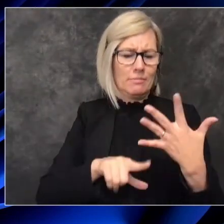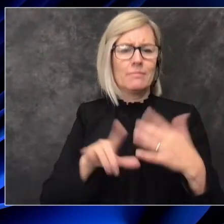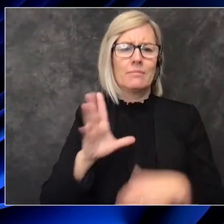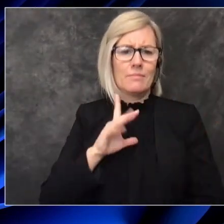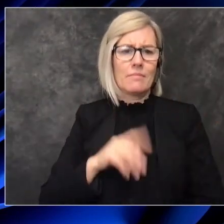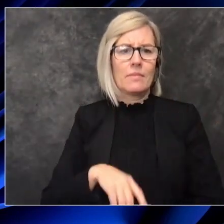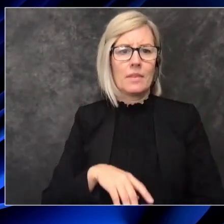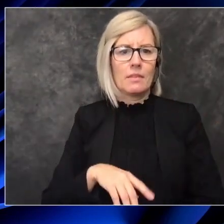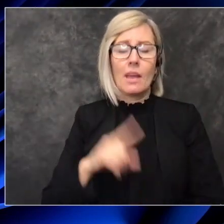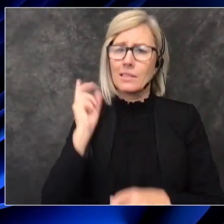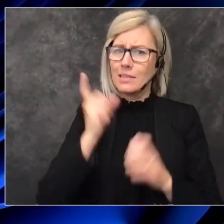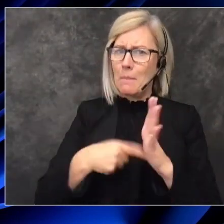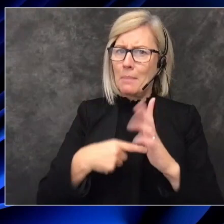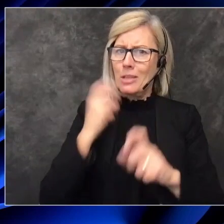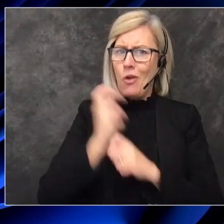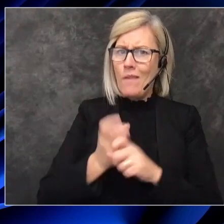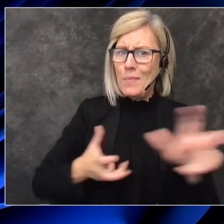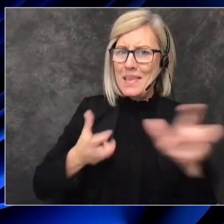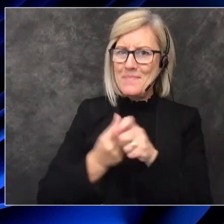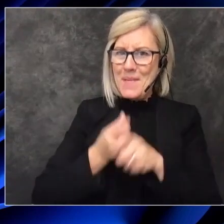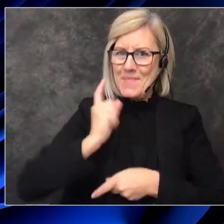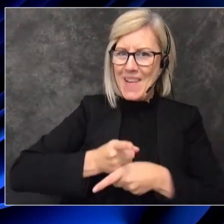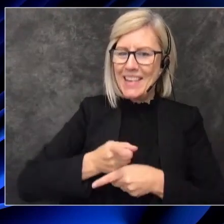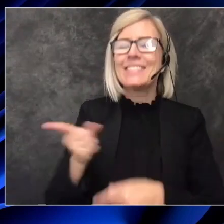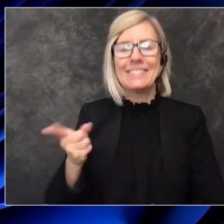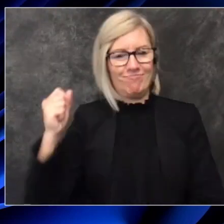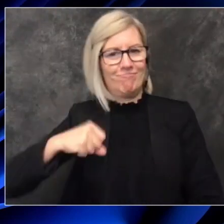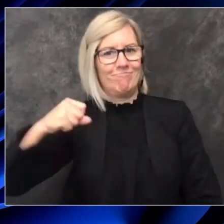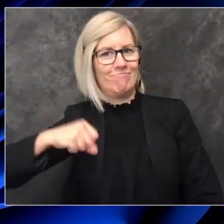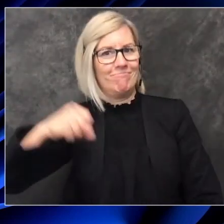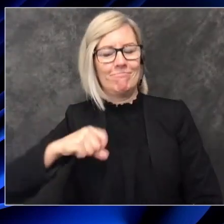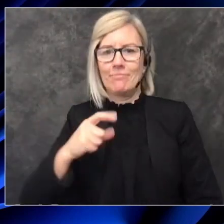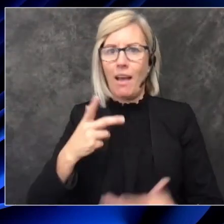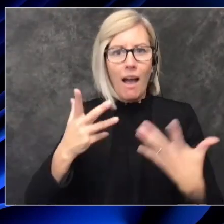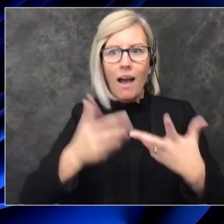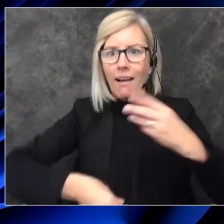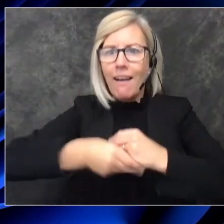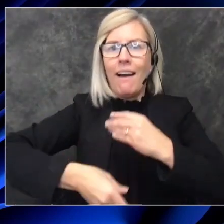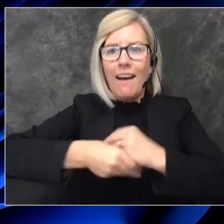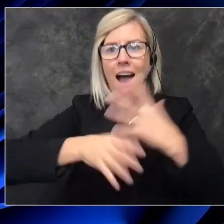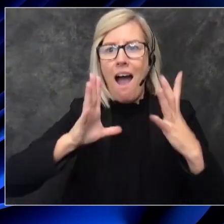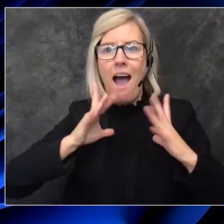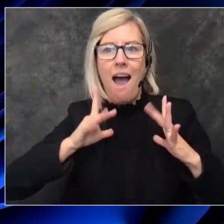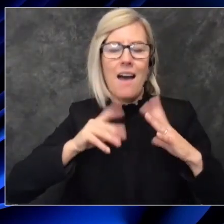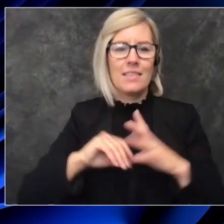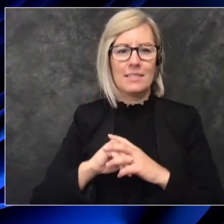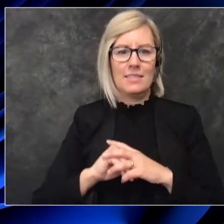right, Jeremy? Just keep getting added. Uh, do always keep an eye on the